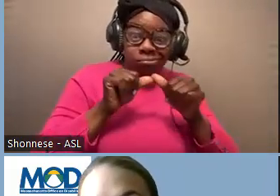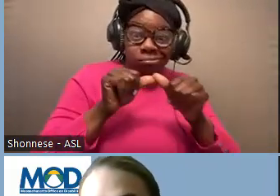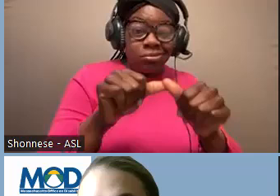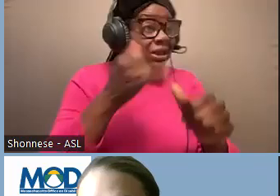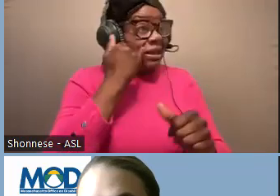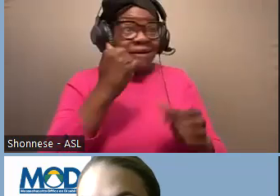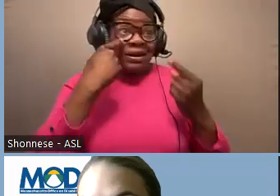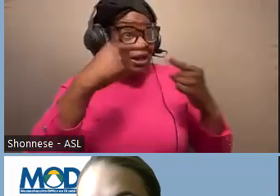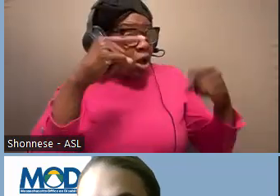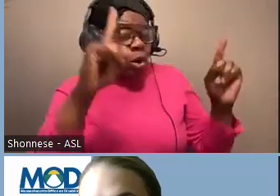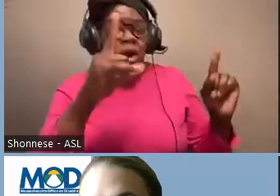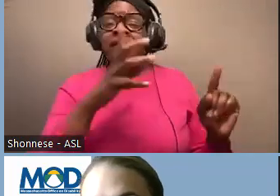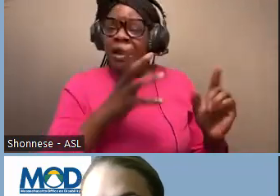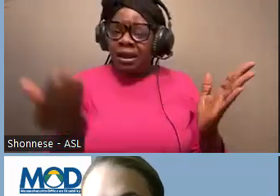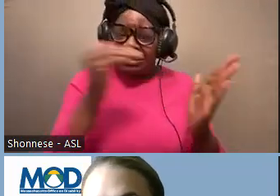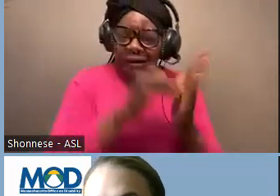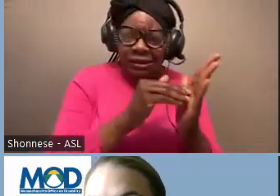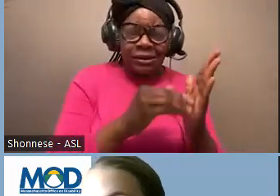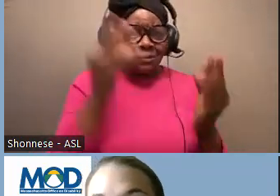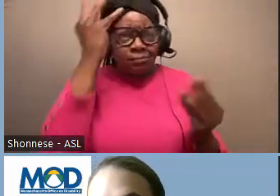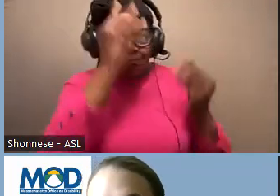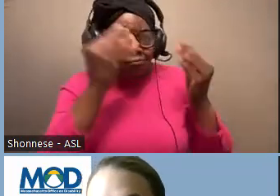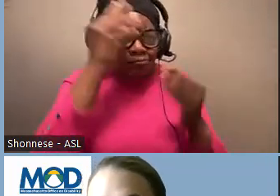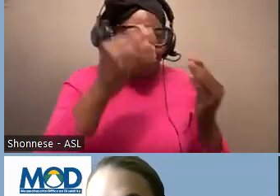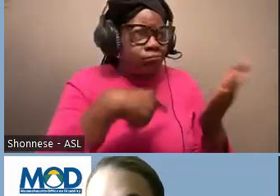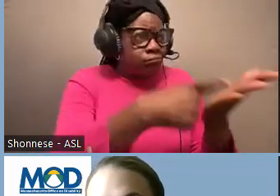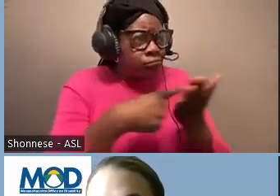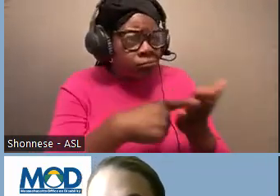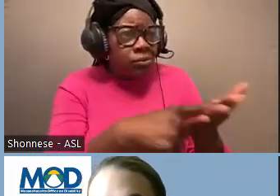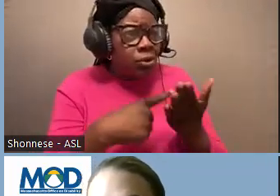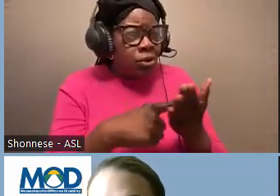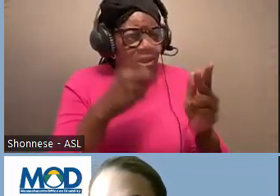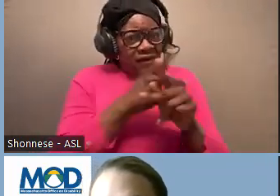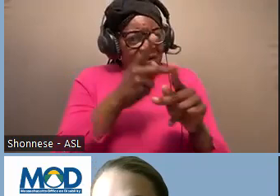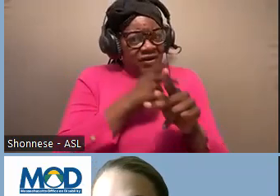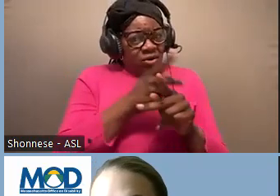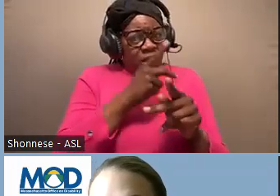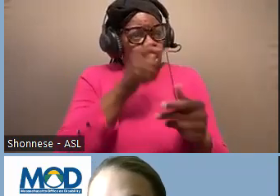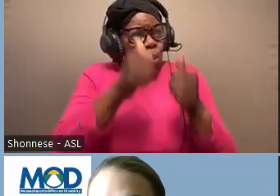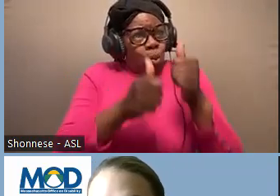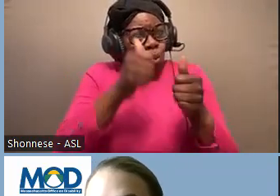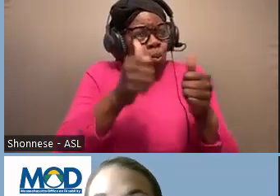we're going to revisit it and figure out what's going to work better. But as a sort of, we are